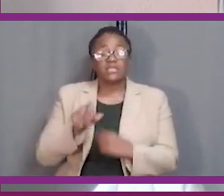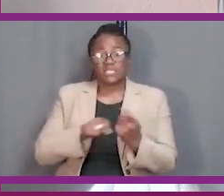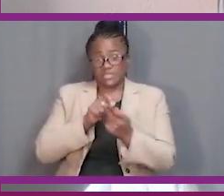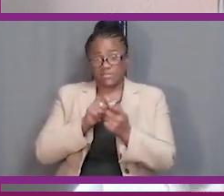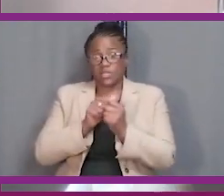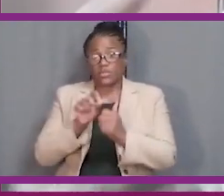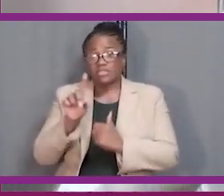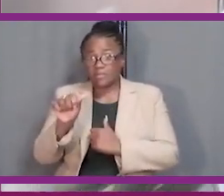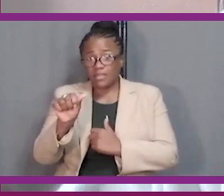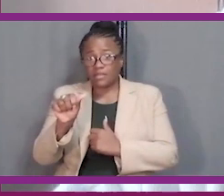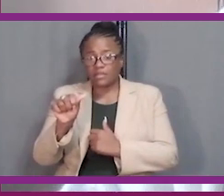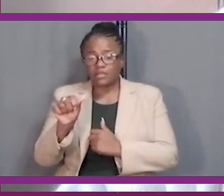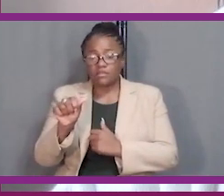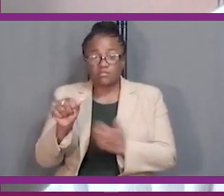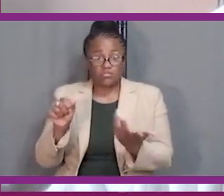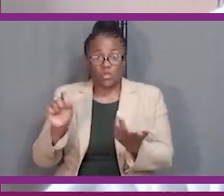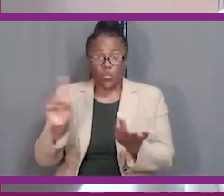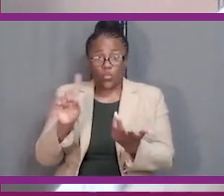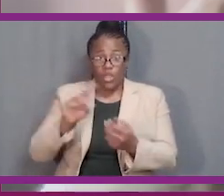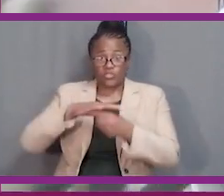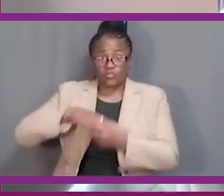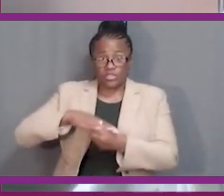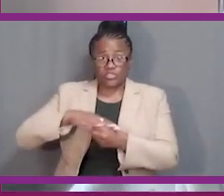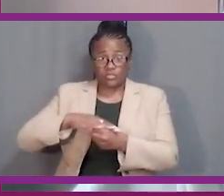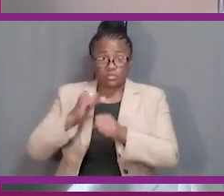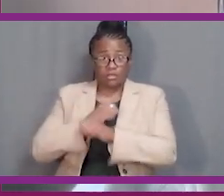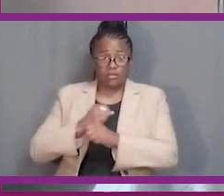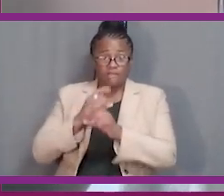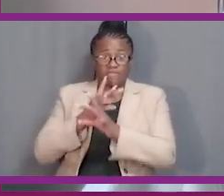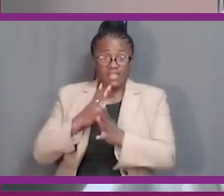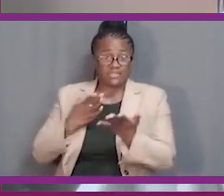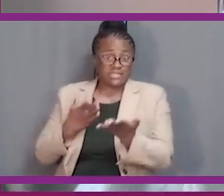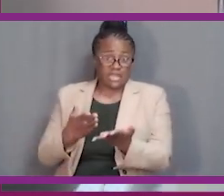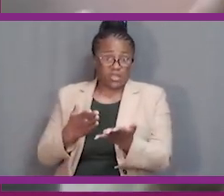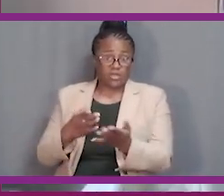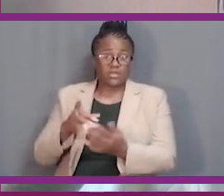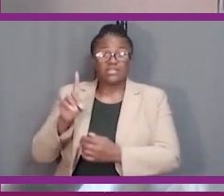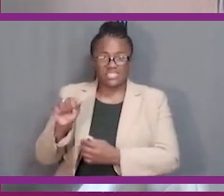often what happens from that violence. Like if your city is bombed, you very well might